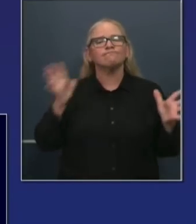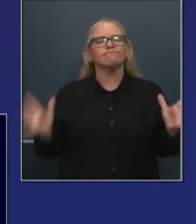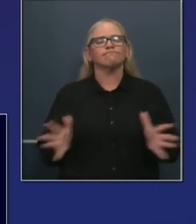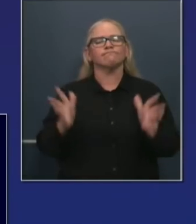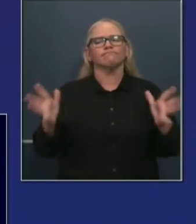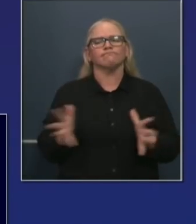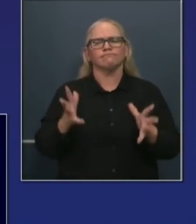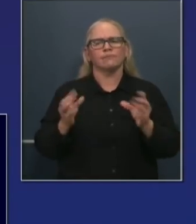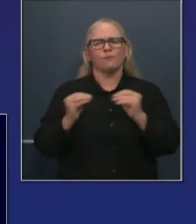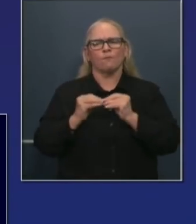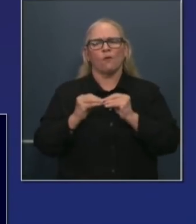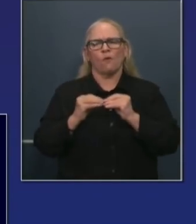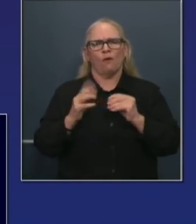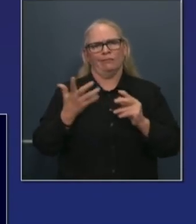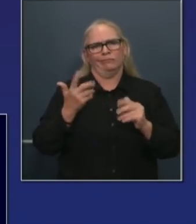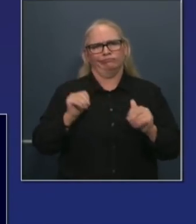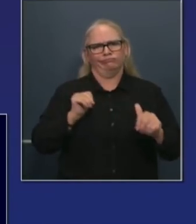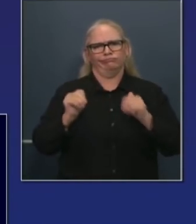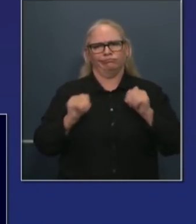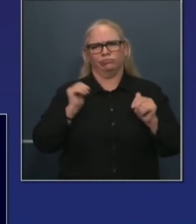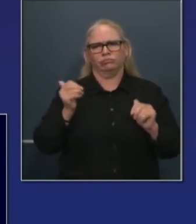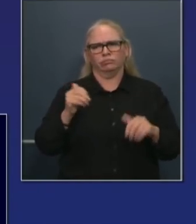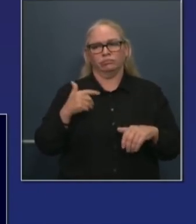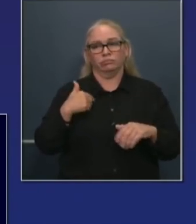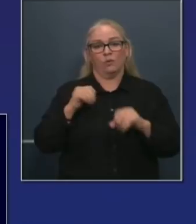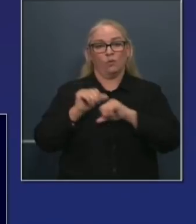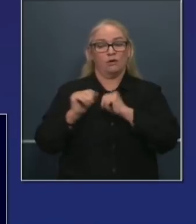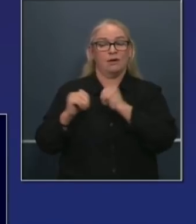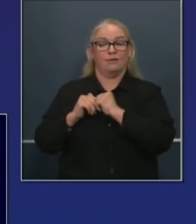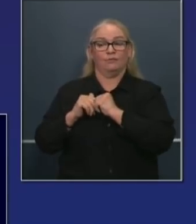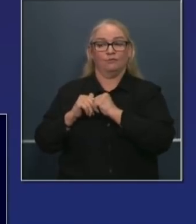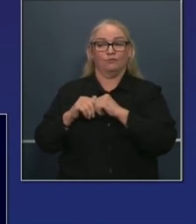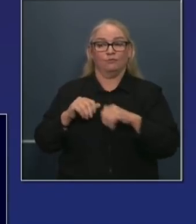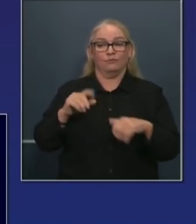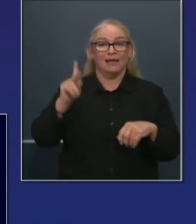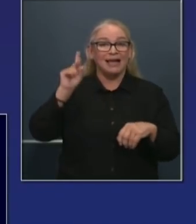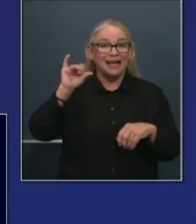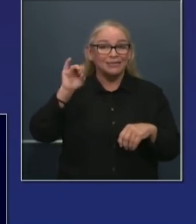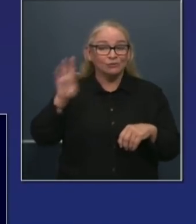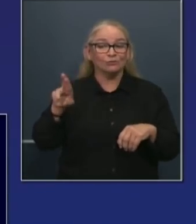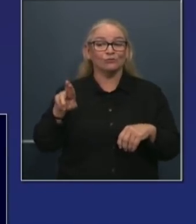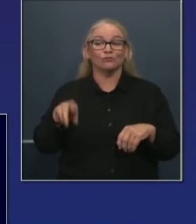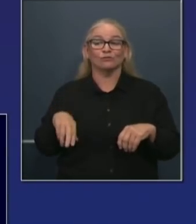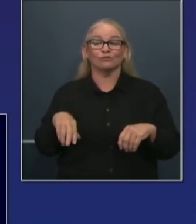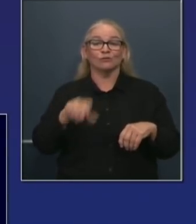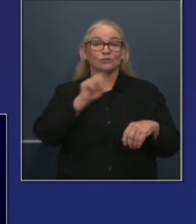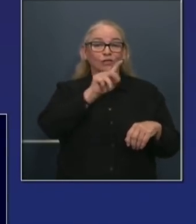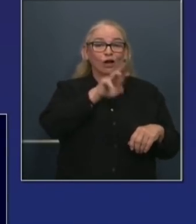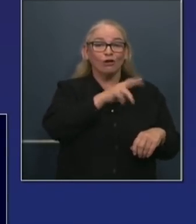FDA FINALLY MOVING ON PULLED TESTING AND WE'LL BE PUSHING